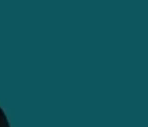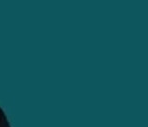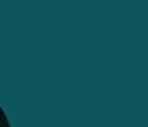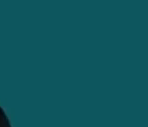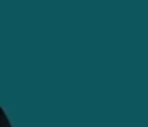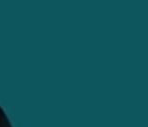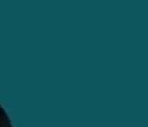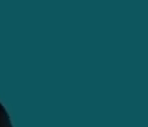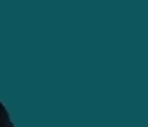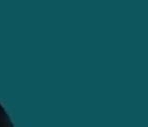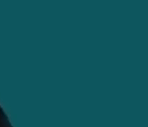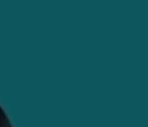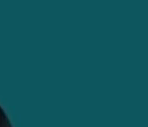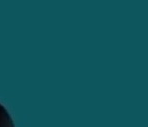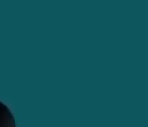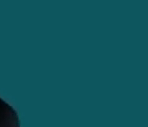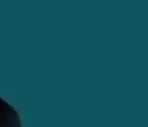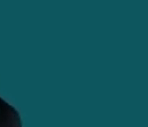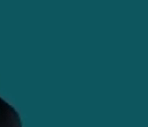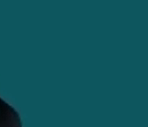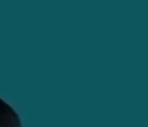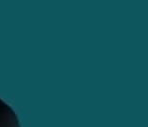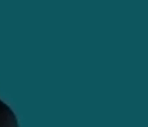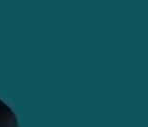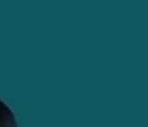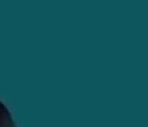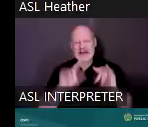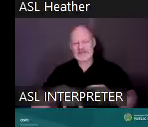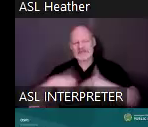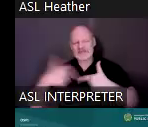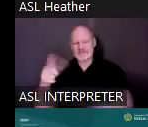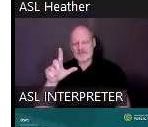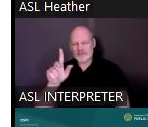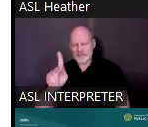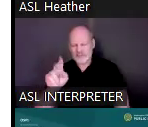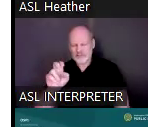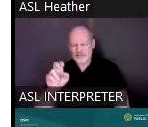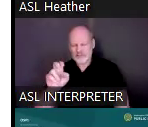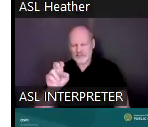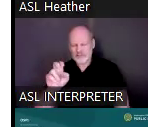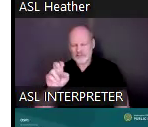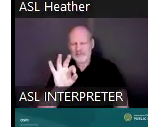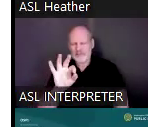I think with that thank you so much everyone I'm going to hand it over to Kathy I know we didn't get to all of the questions but we will do um we